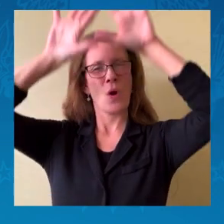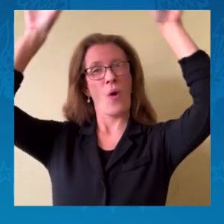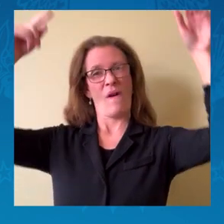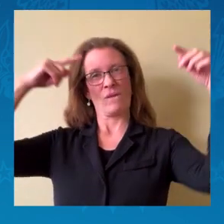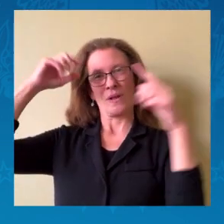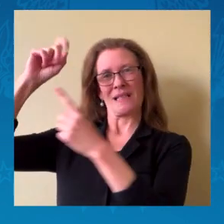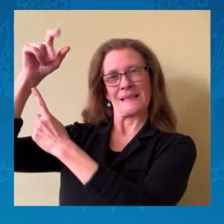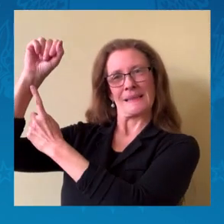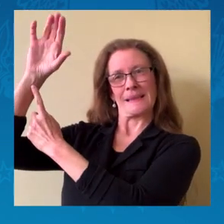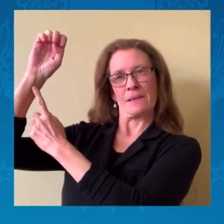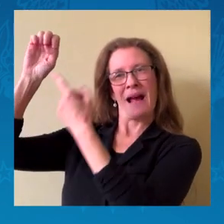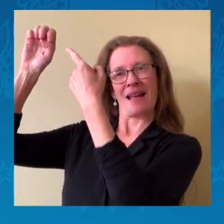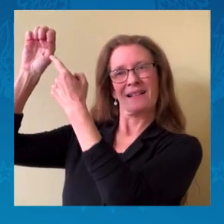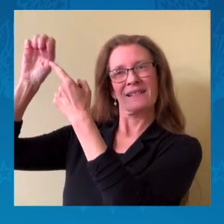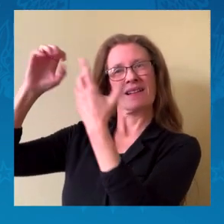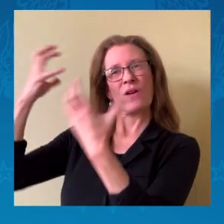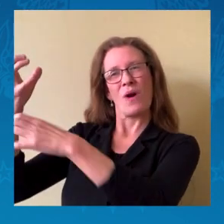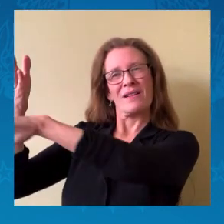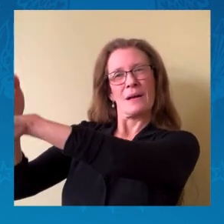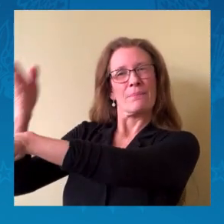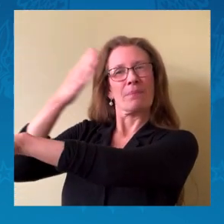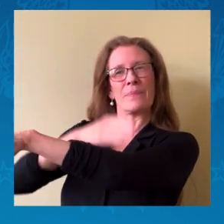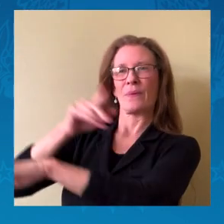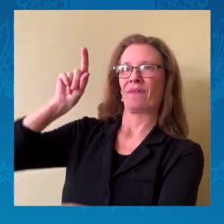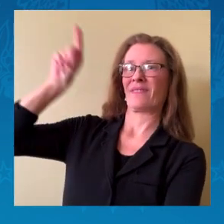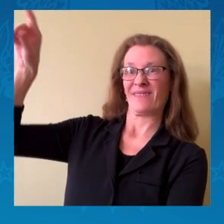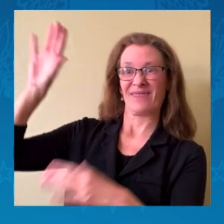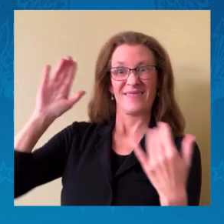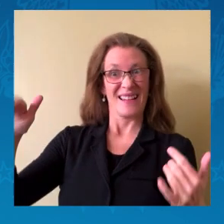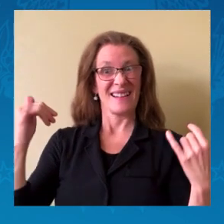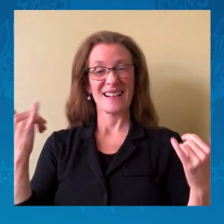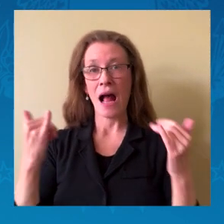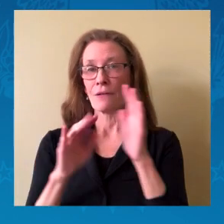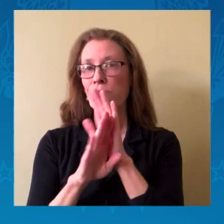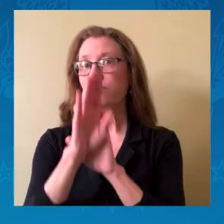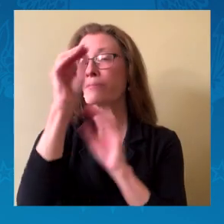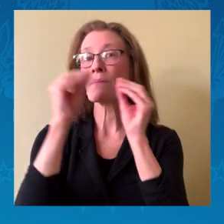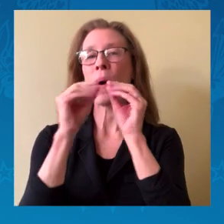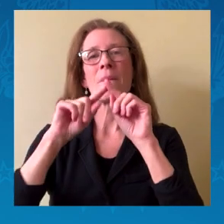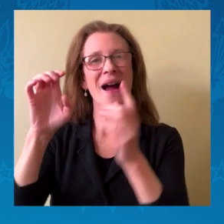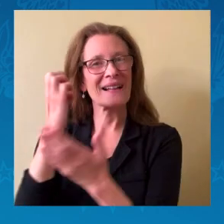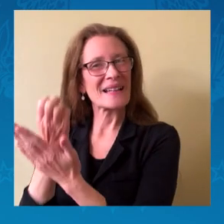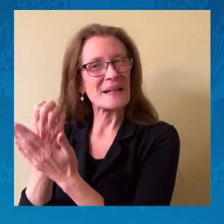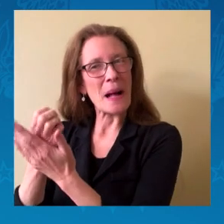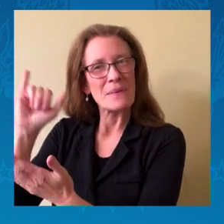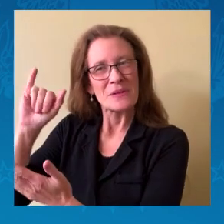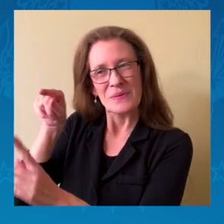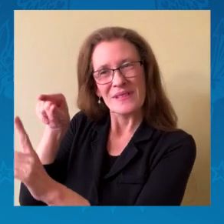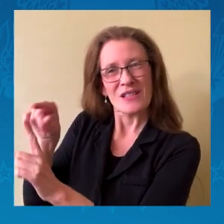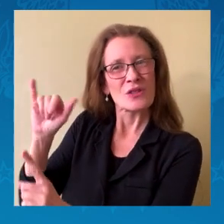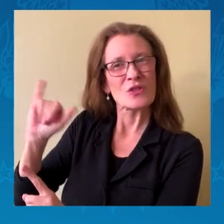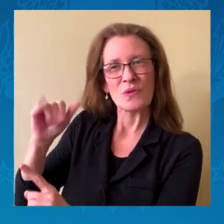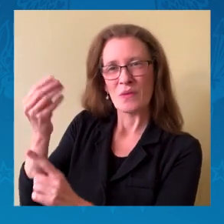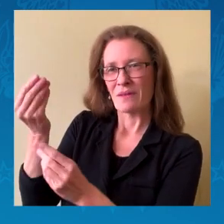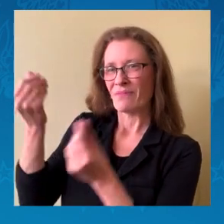And we lead in these areas because space is directly tied to our economic security and our global competitiveness